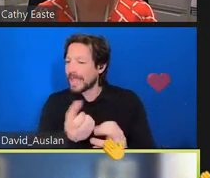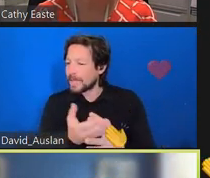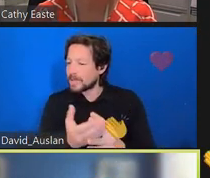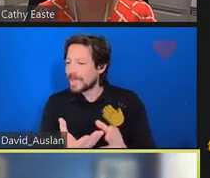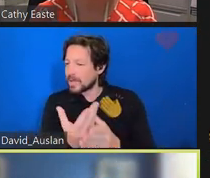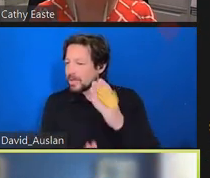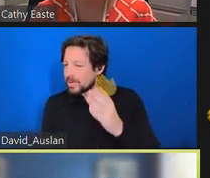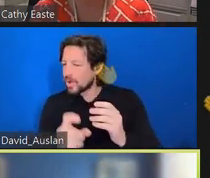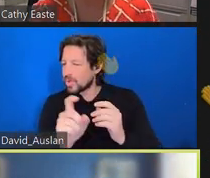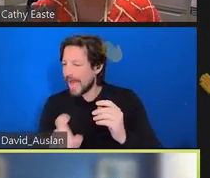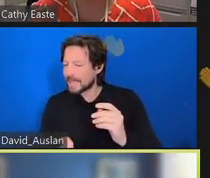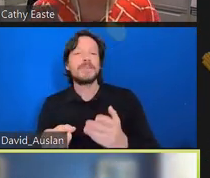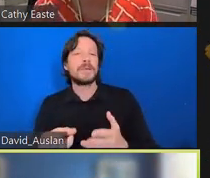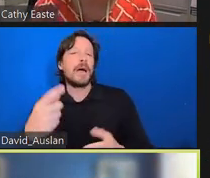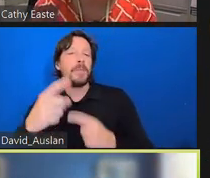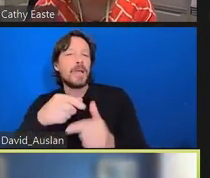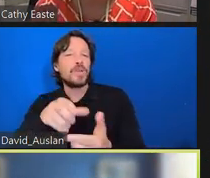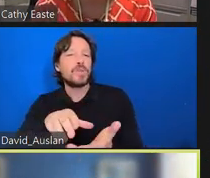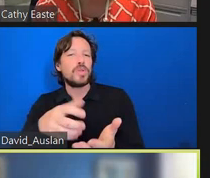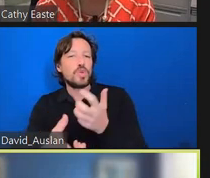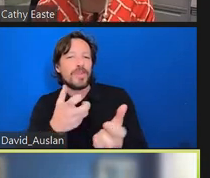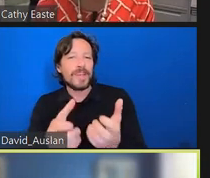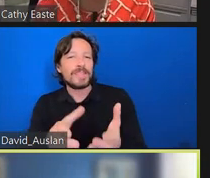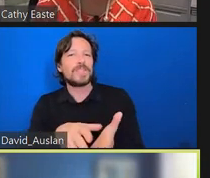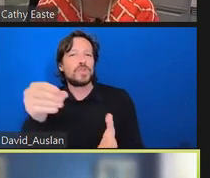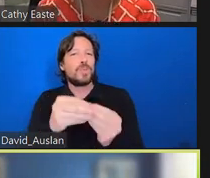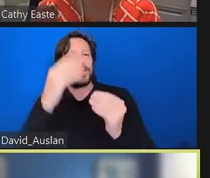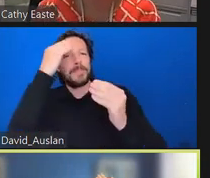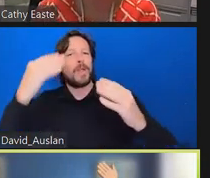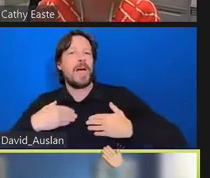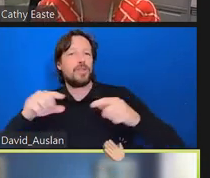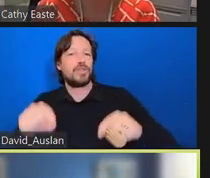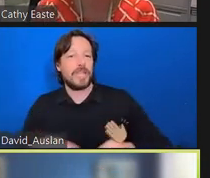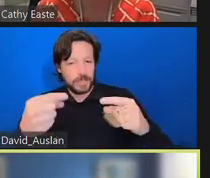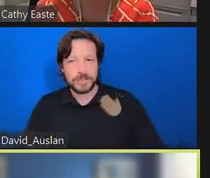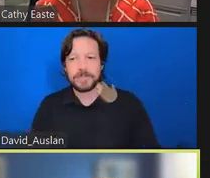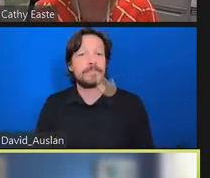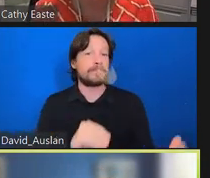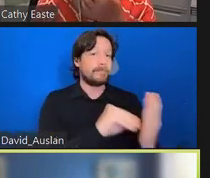challenges. We'll put a link in the chat now if people want to register for that. We've also put a